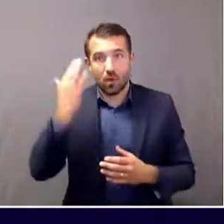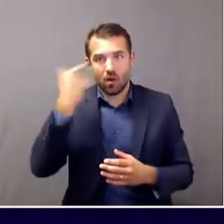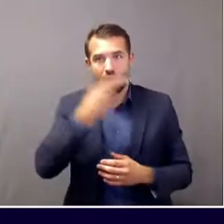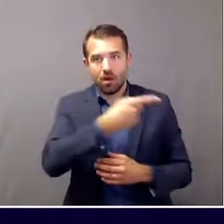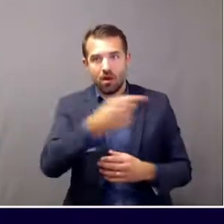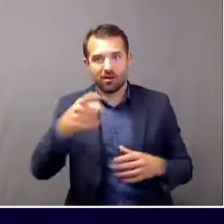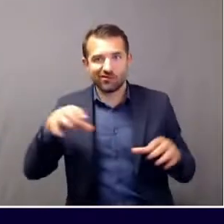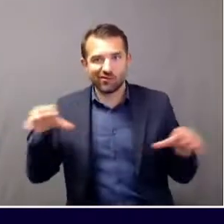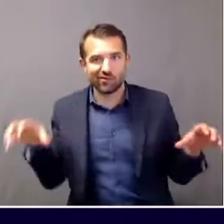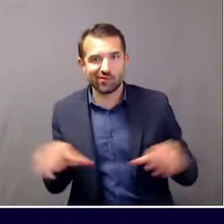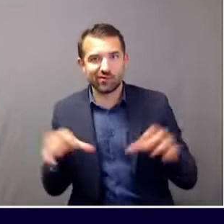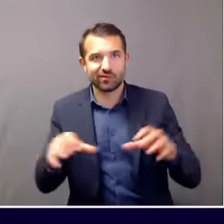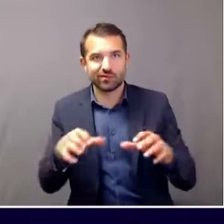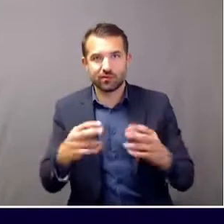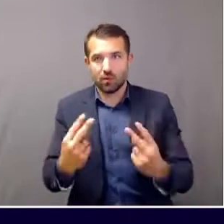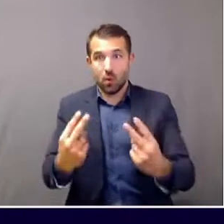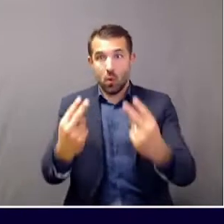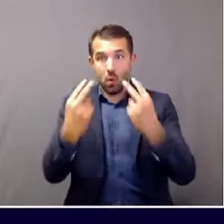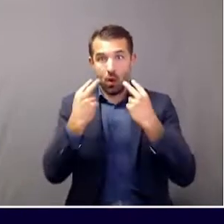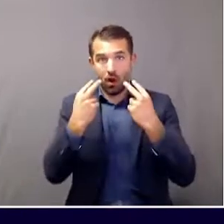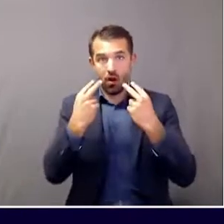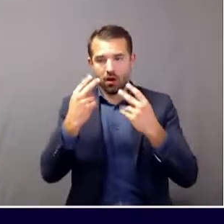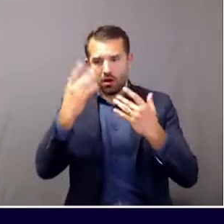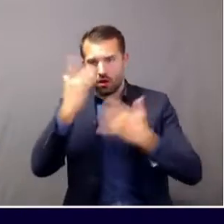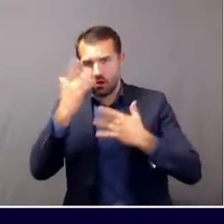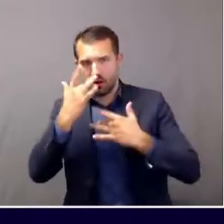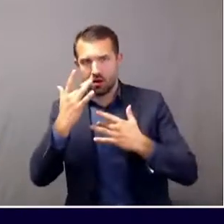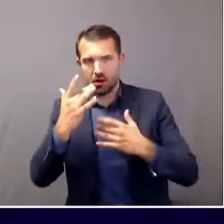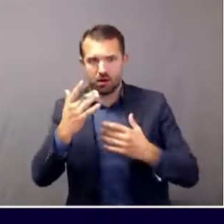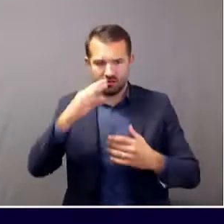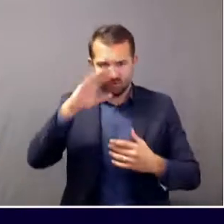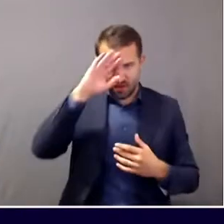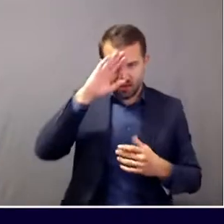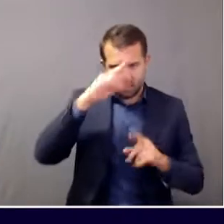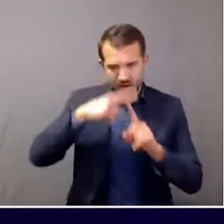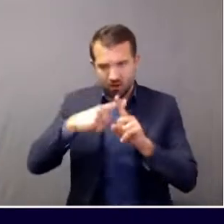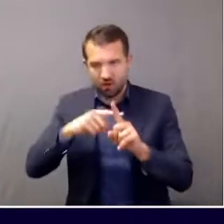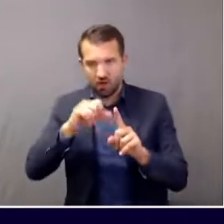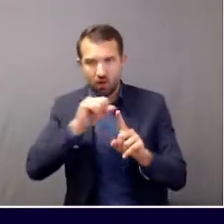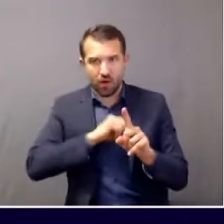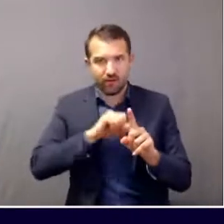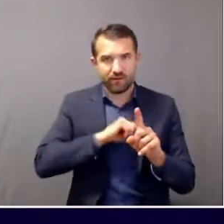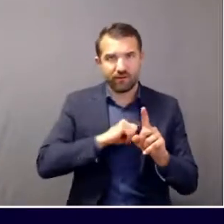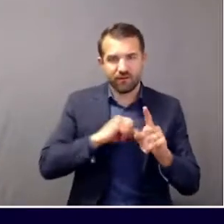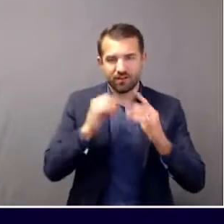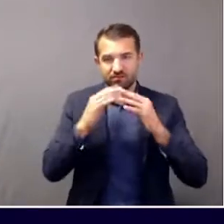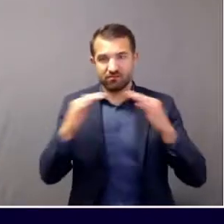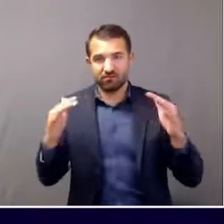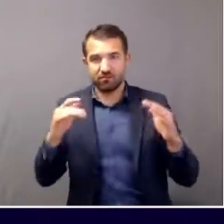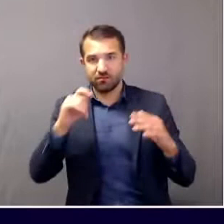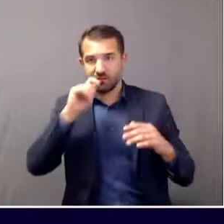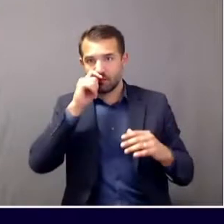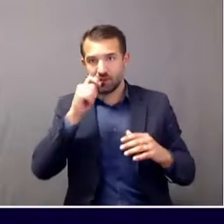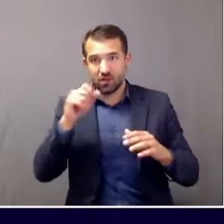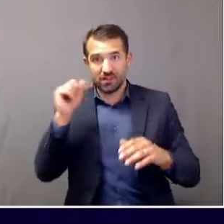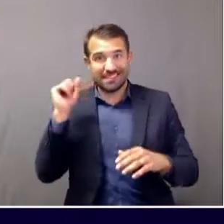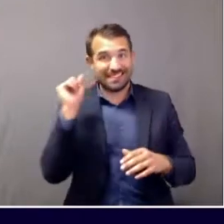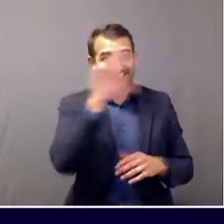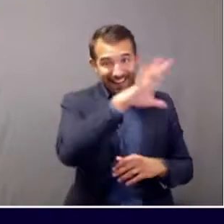present tense and get tested that's our first and foremost